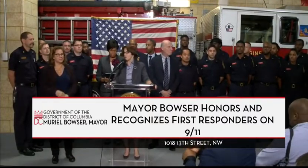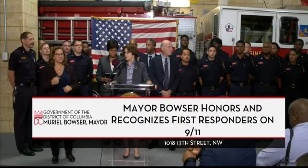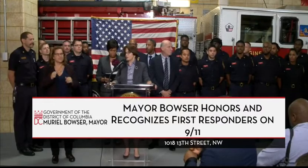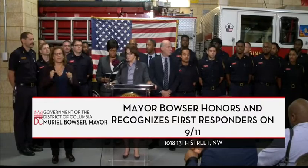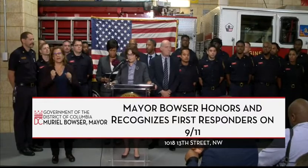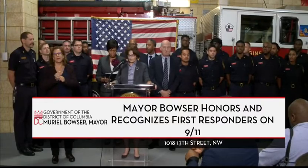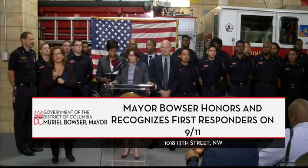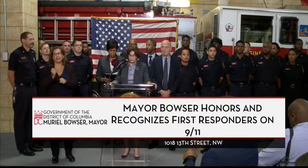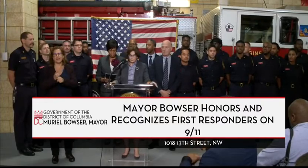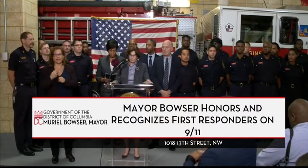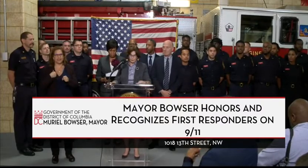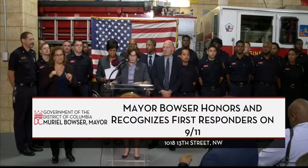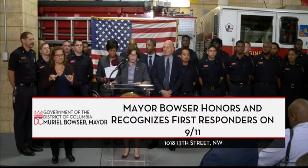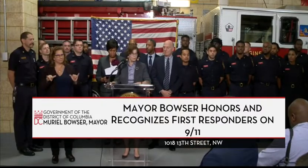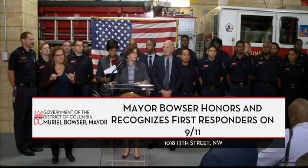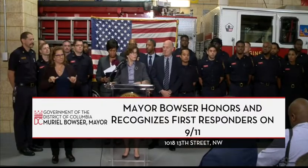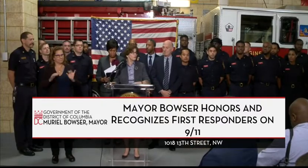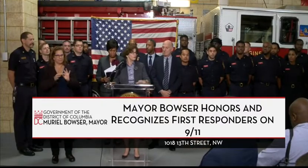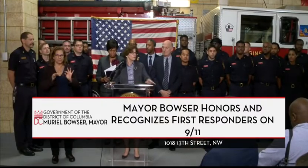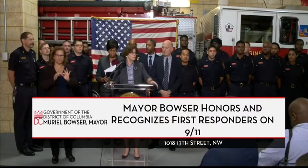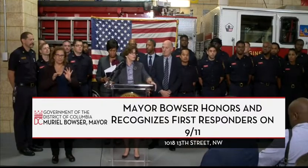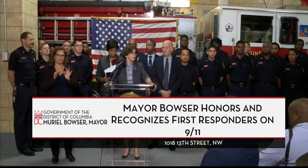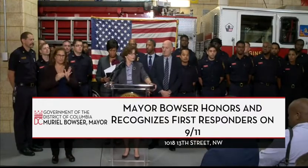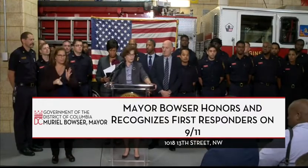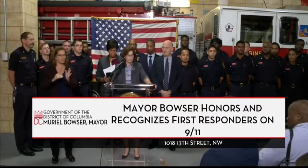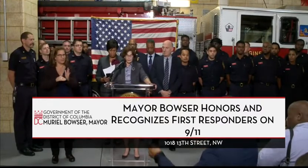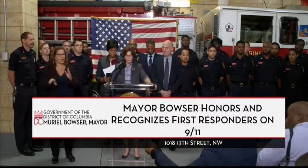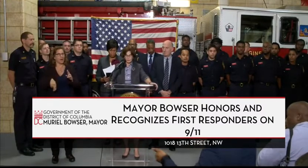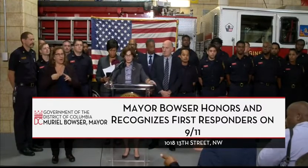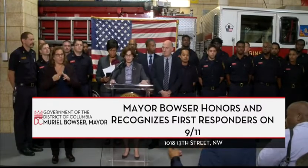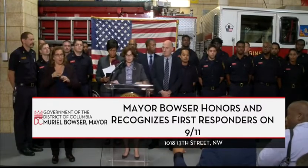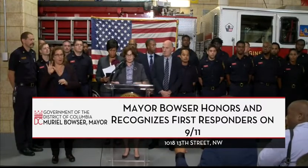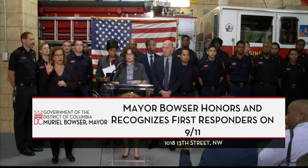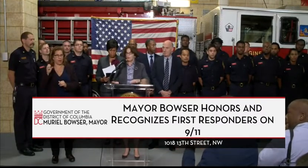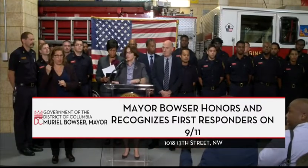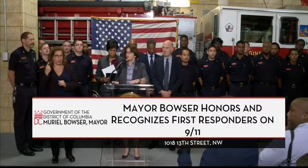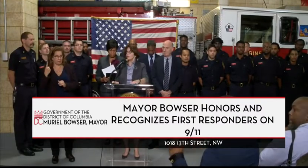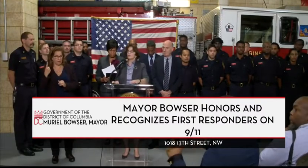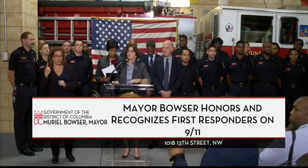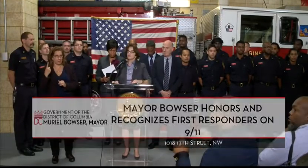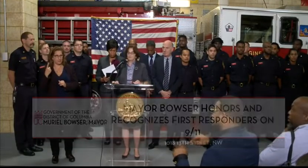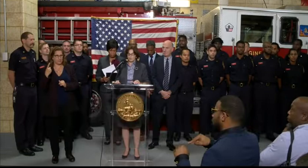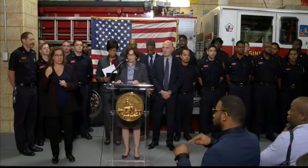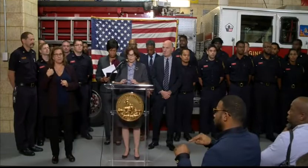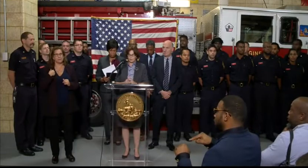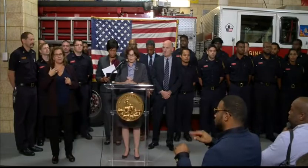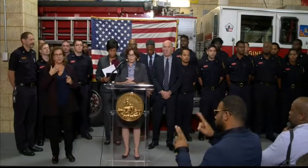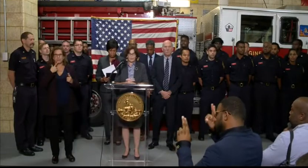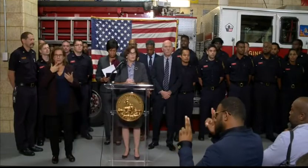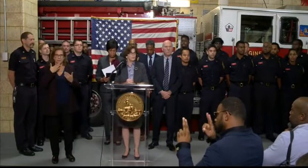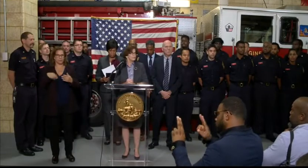9/11. I WANT TO WELCOME YOU AND THANK YOU FOR ATTENDING THIS COMMEMORATION CEREMONY TO